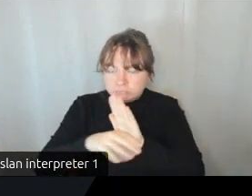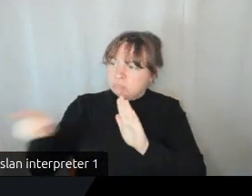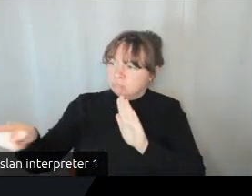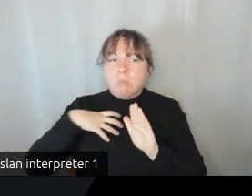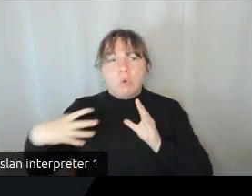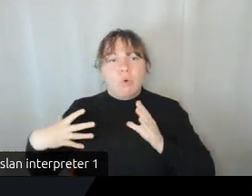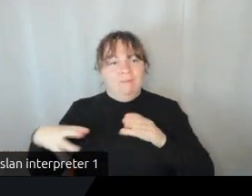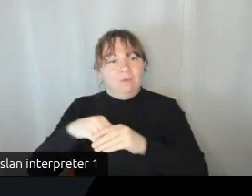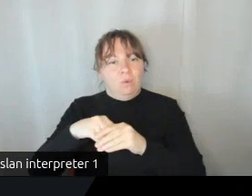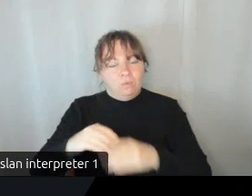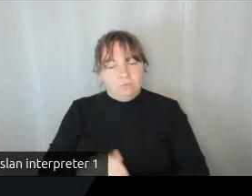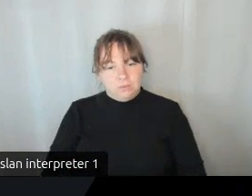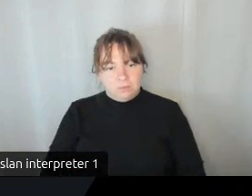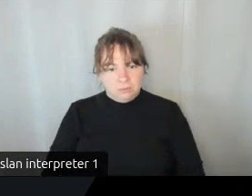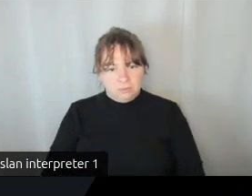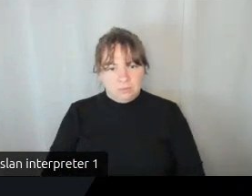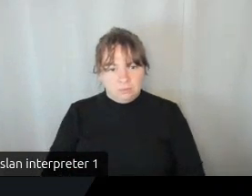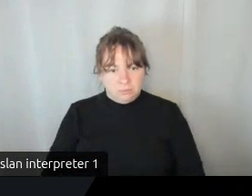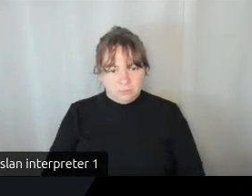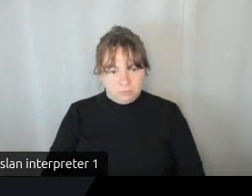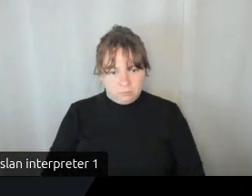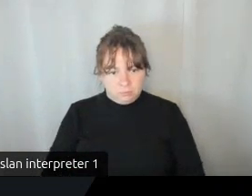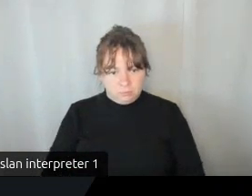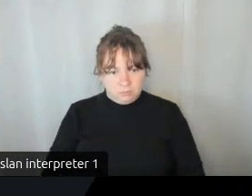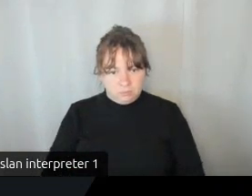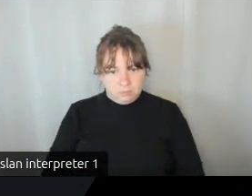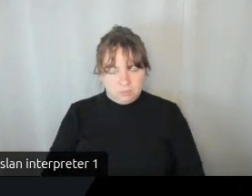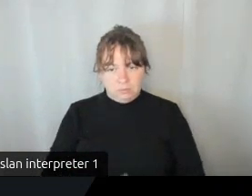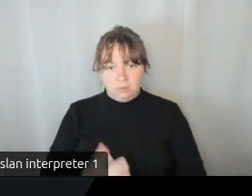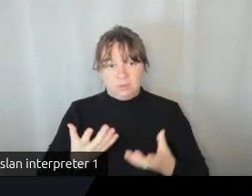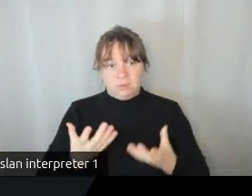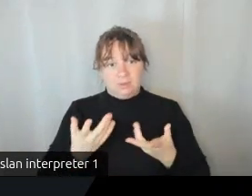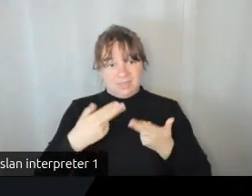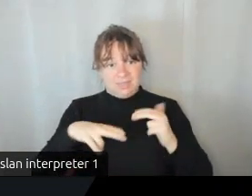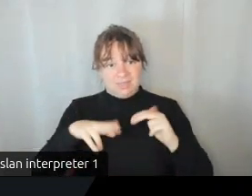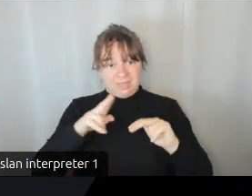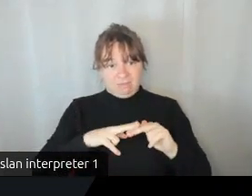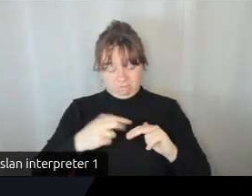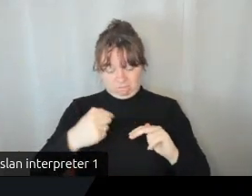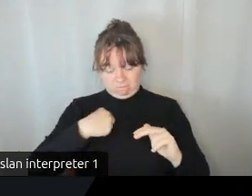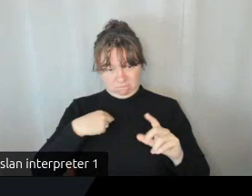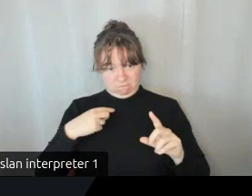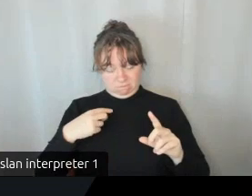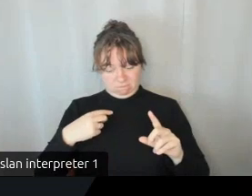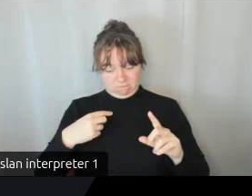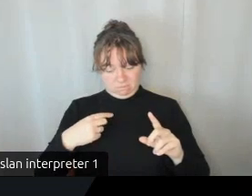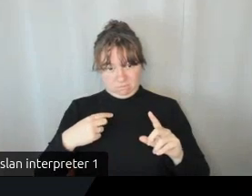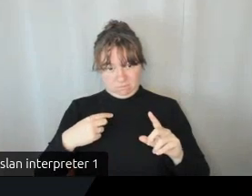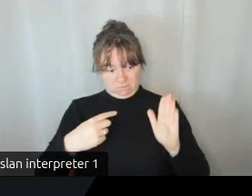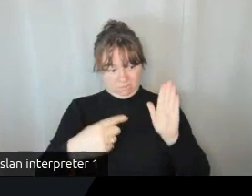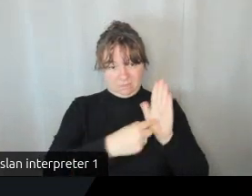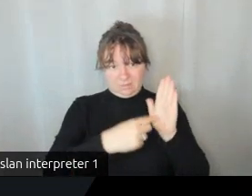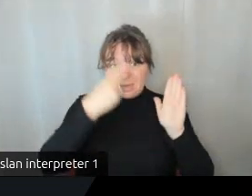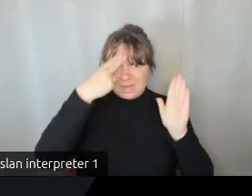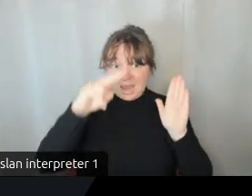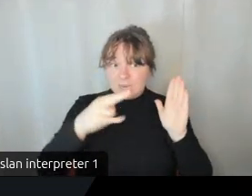Now there are also special rules in relation to named people. If the applicant to an application to vary is the named person on the order who's an adult,